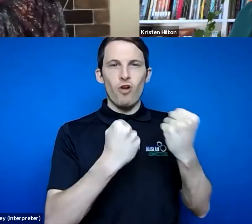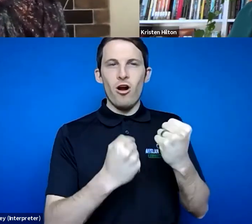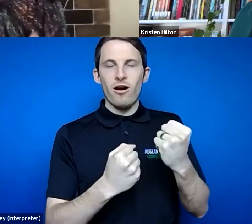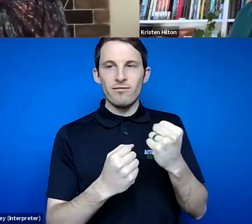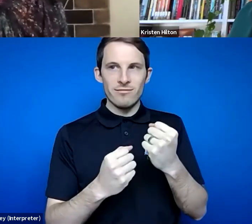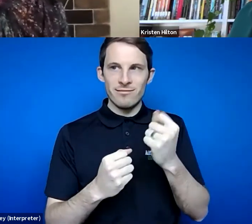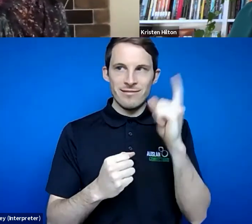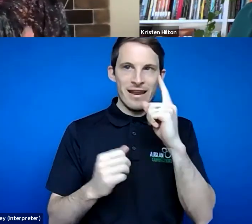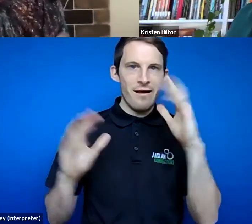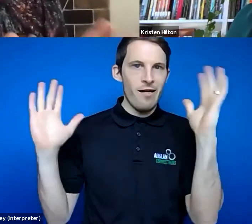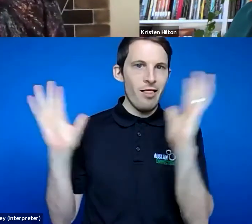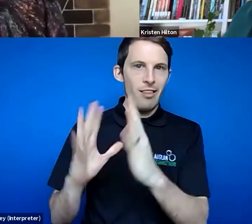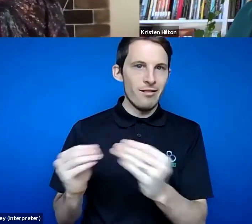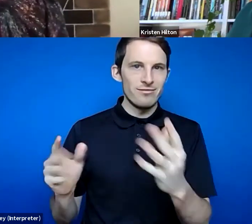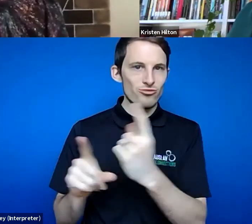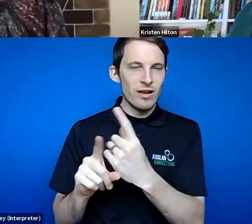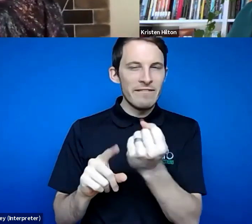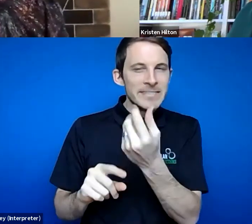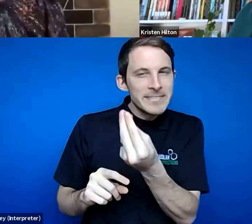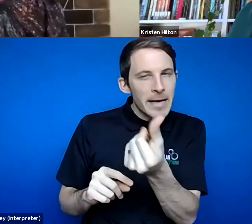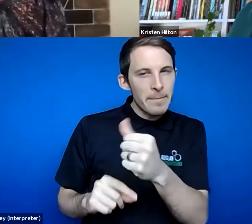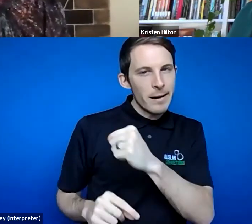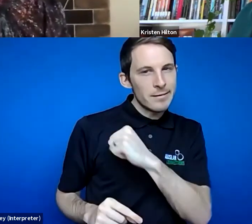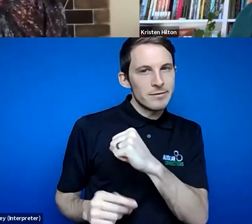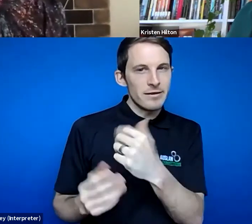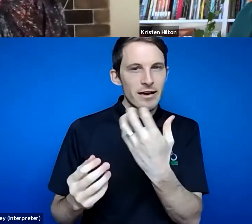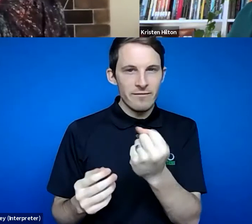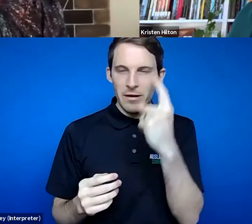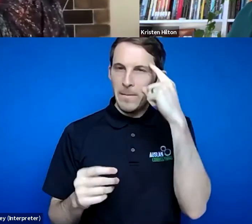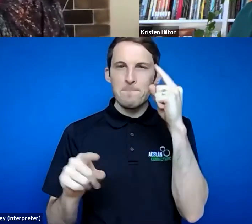are a bit beyond that. Still some people with those attitudes but mostly people are beyond